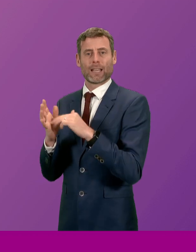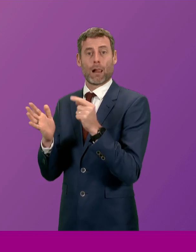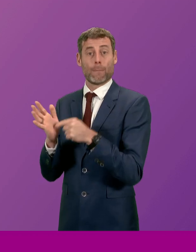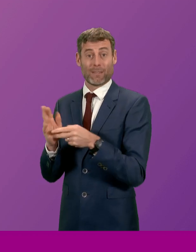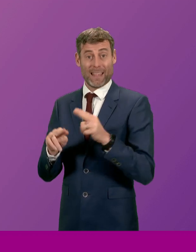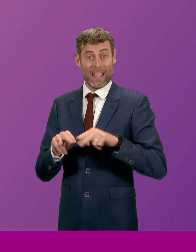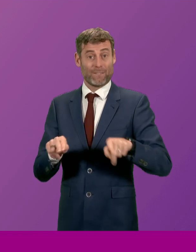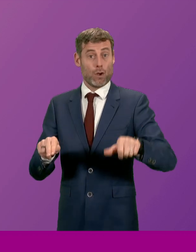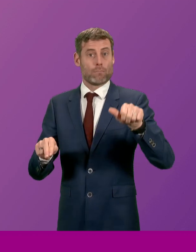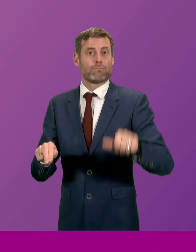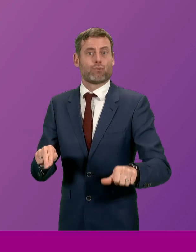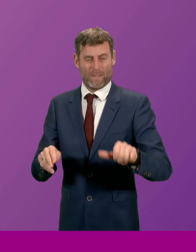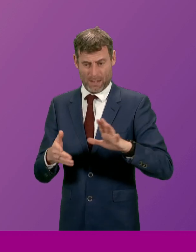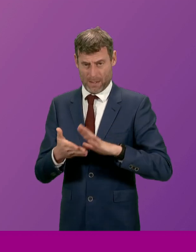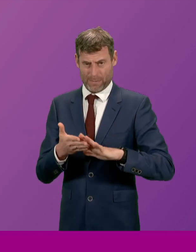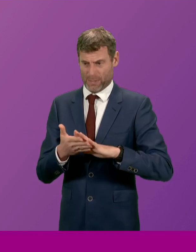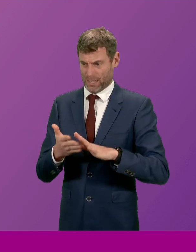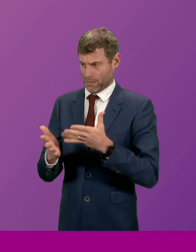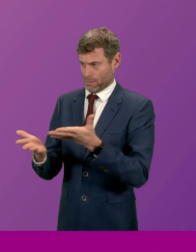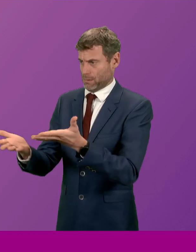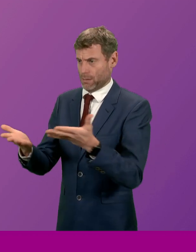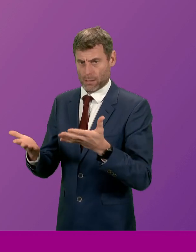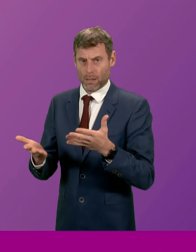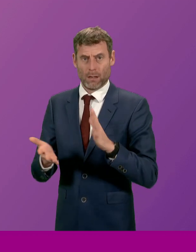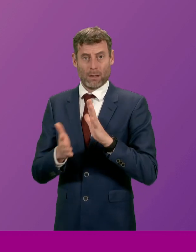that move—which has been entirely enabled by Brexit—would trample on the reputation